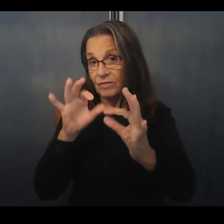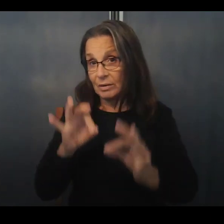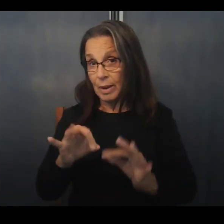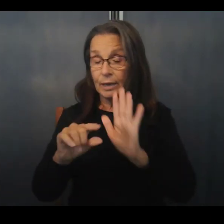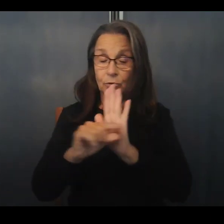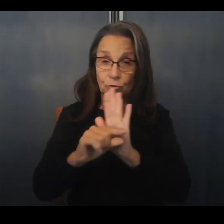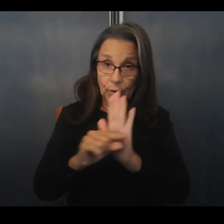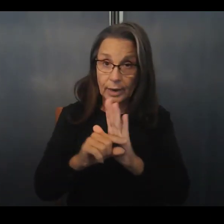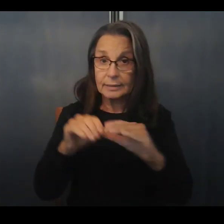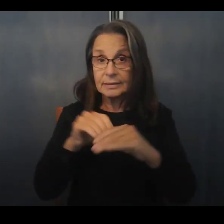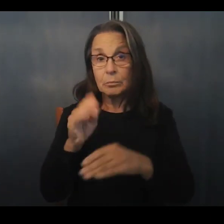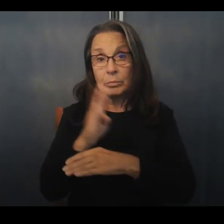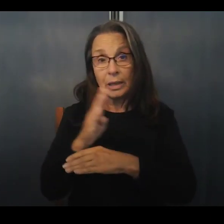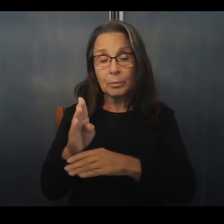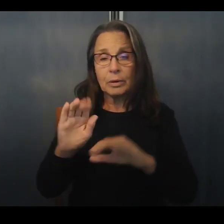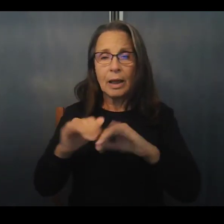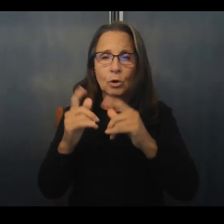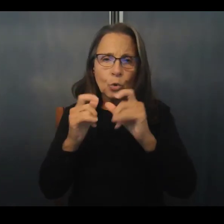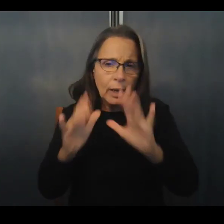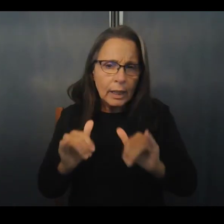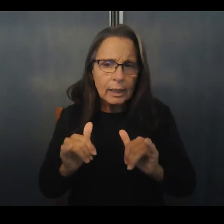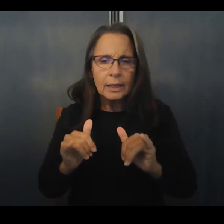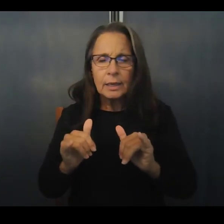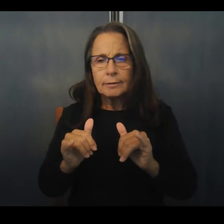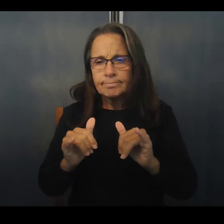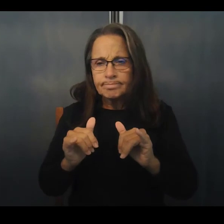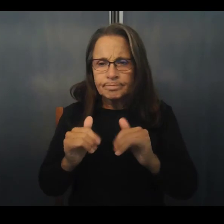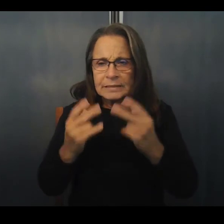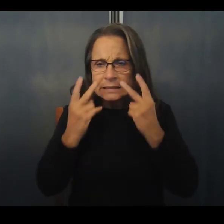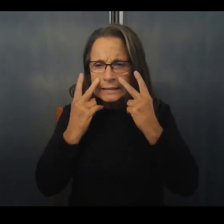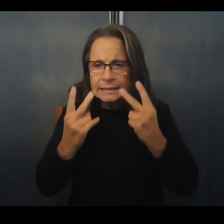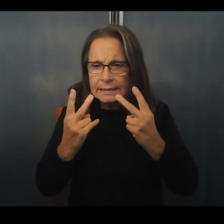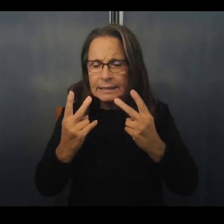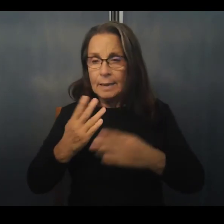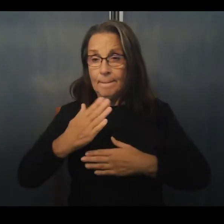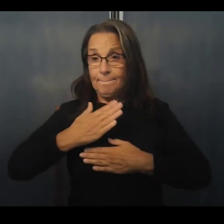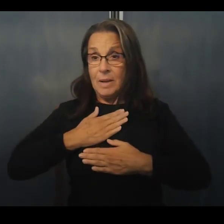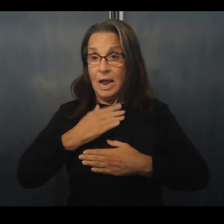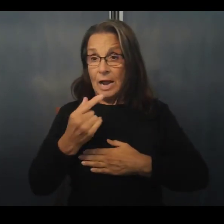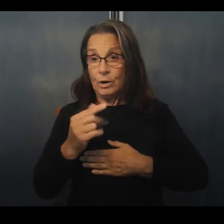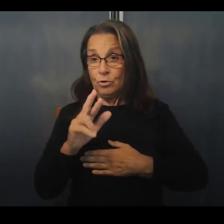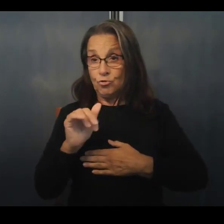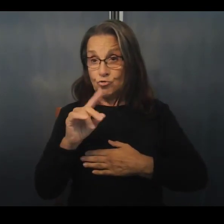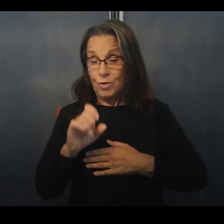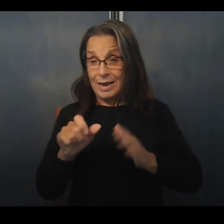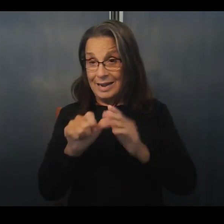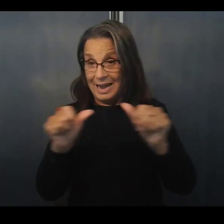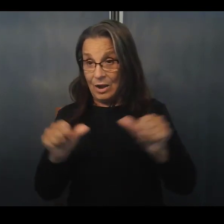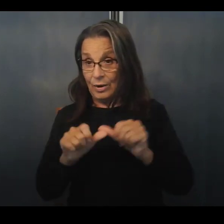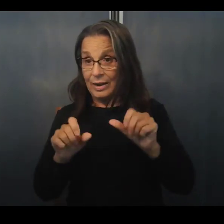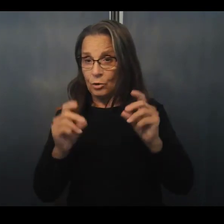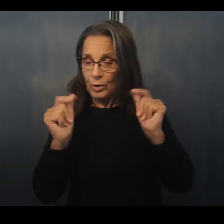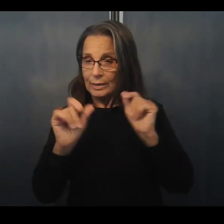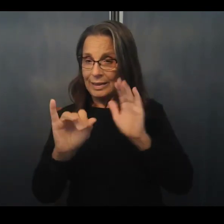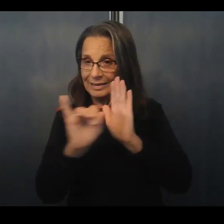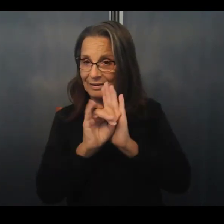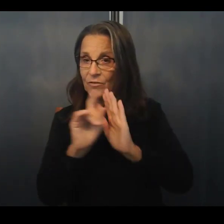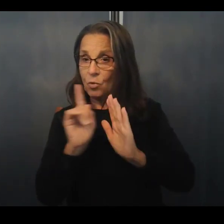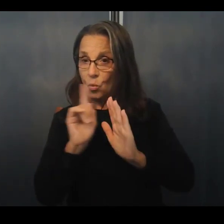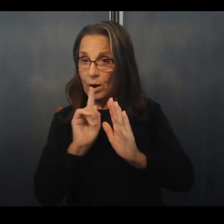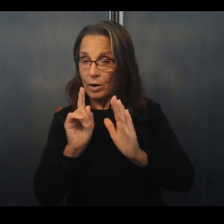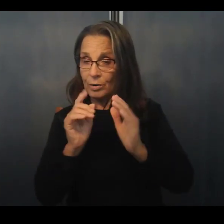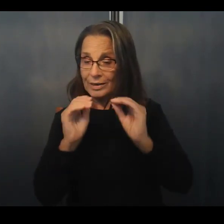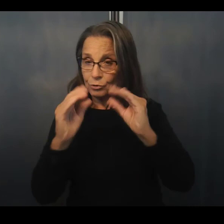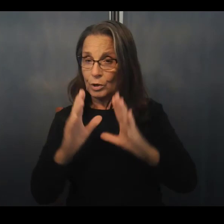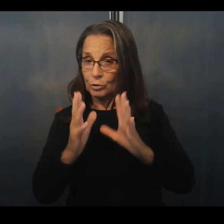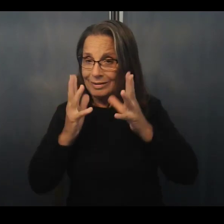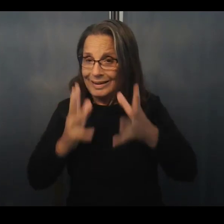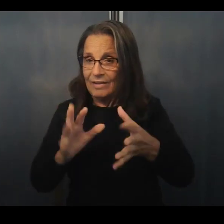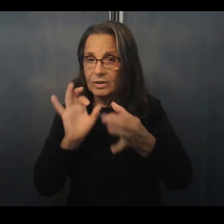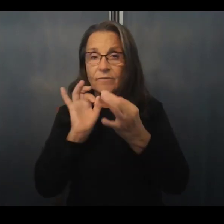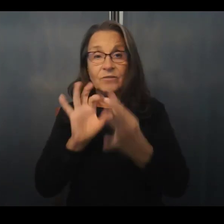filter your my grades area so you can identify where you have feedback